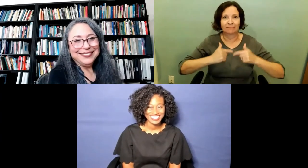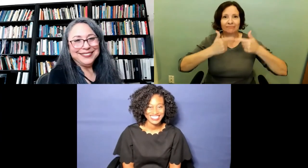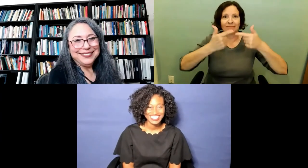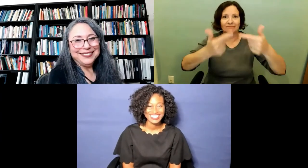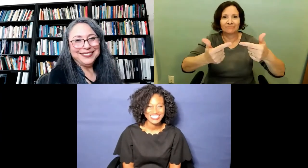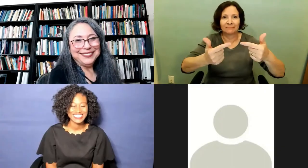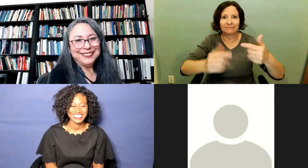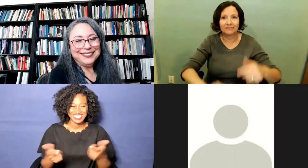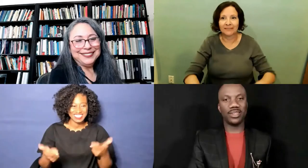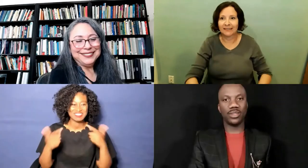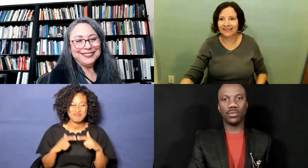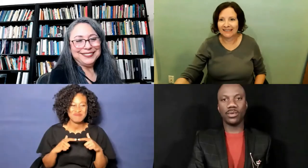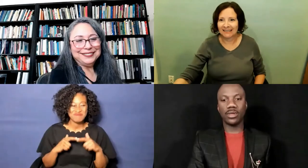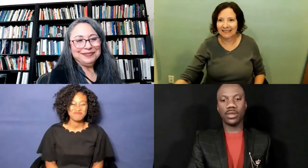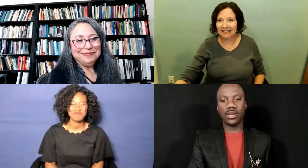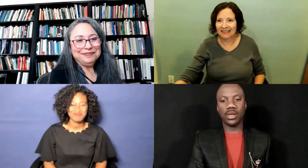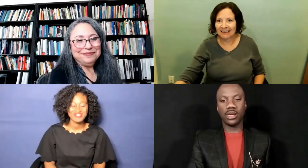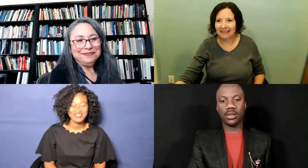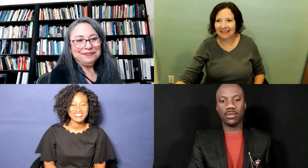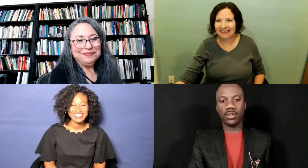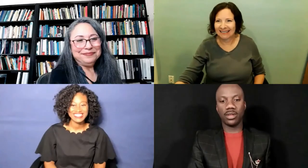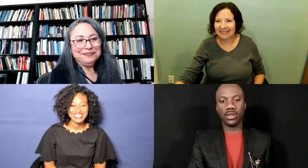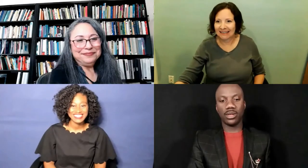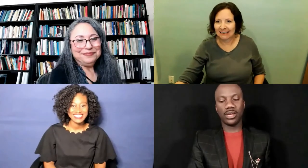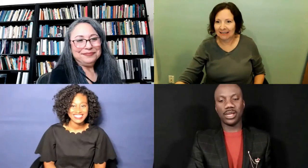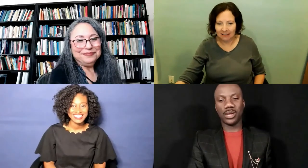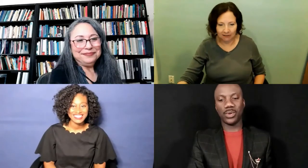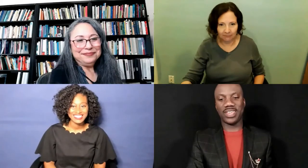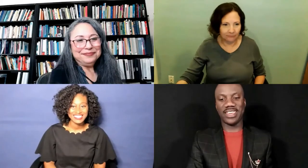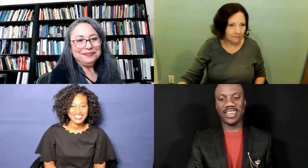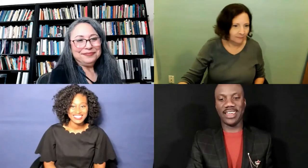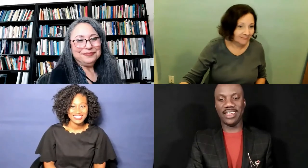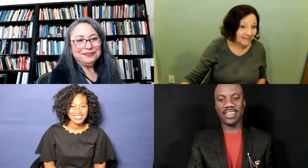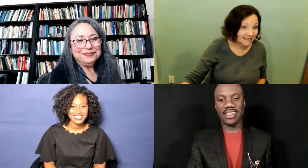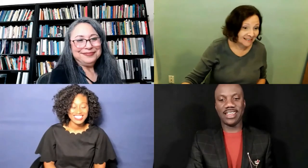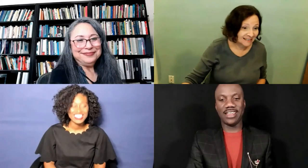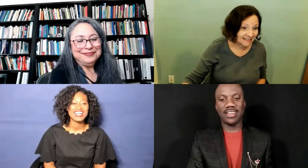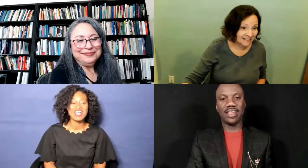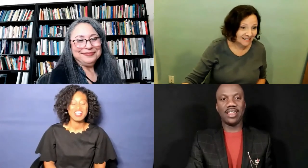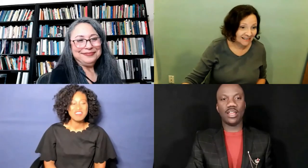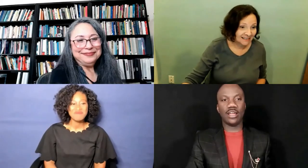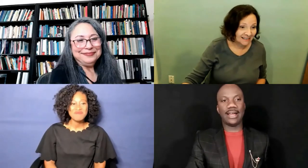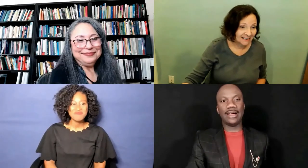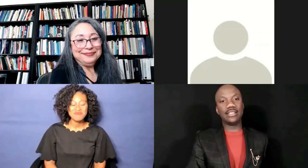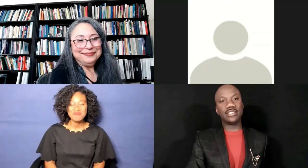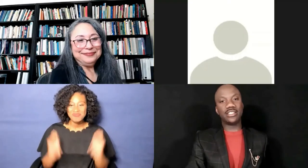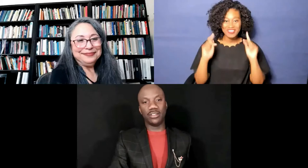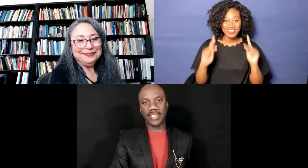As always I am mine blown by you. Thank you. >>SHAUN: Thank you so much, Sylvia,